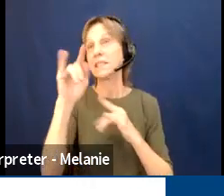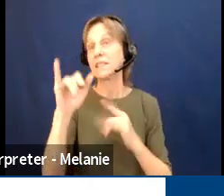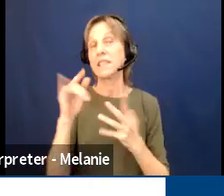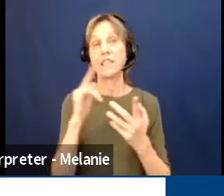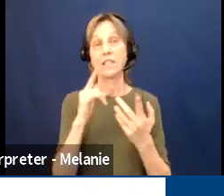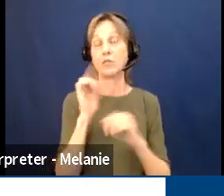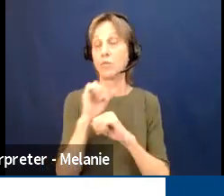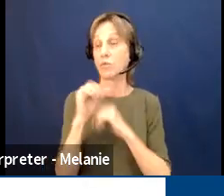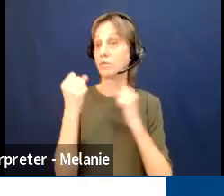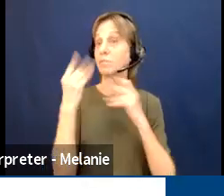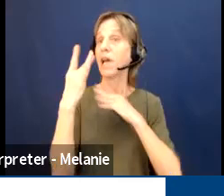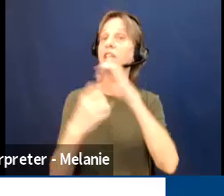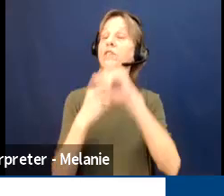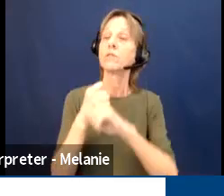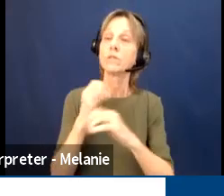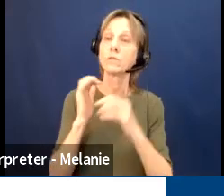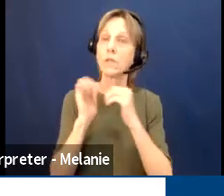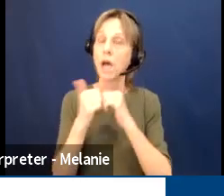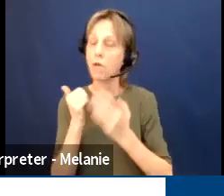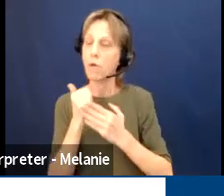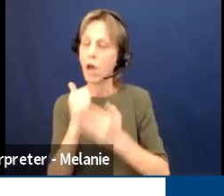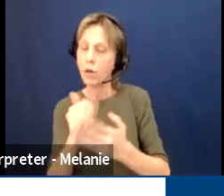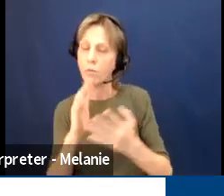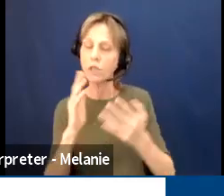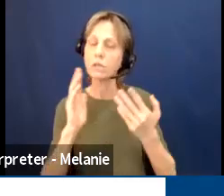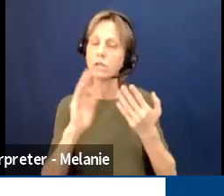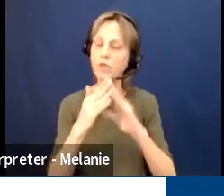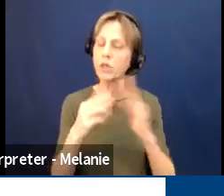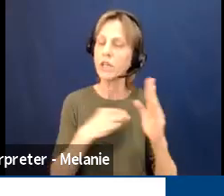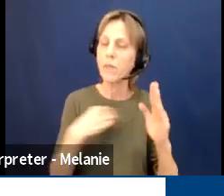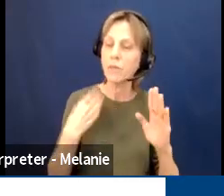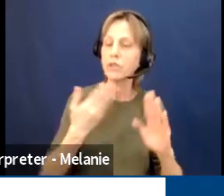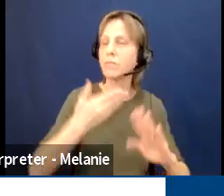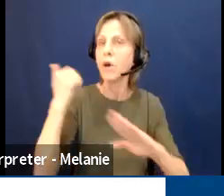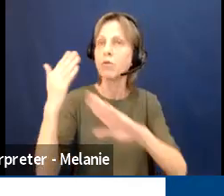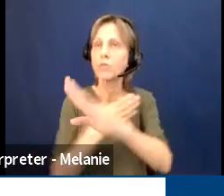how to help community members better improve their fire preparedness the young people were able to